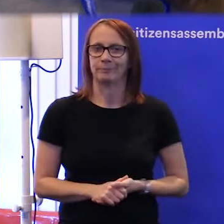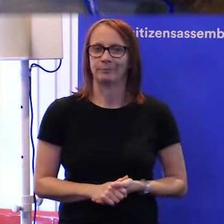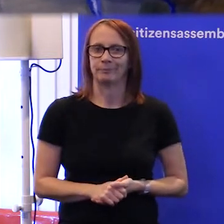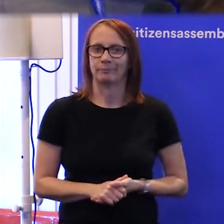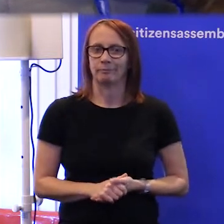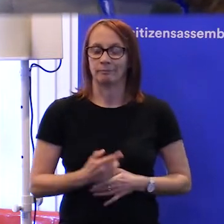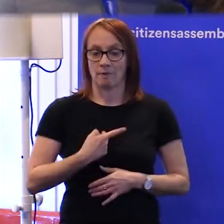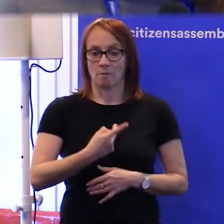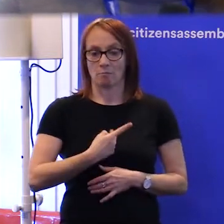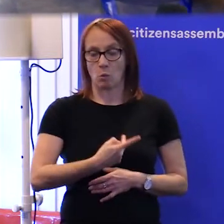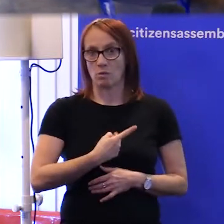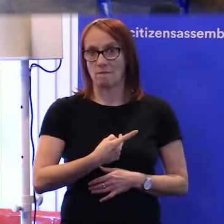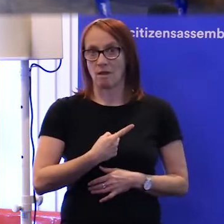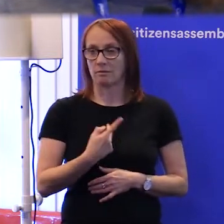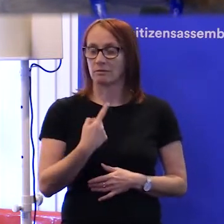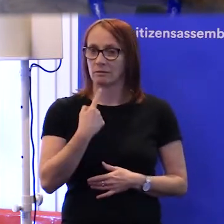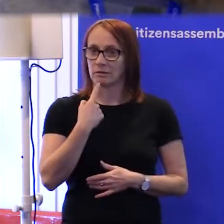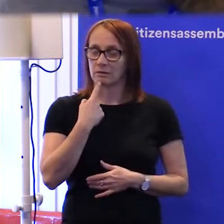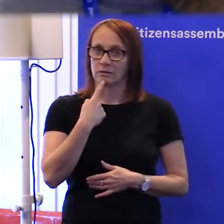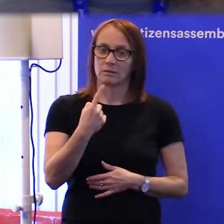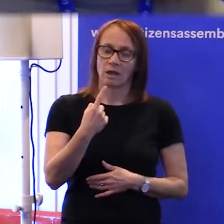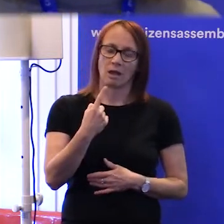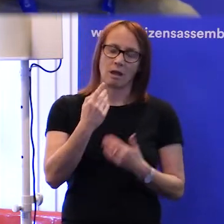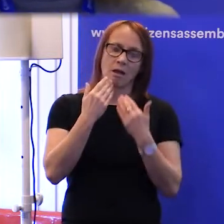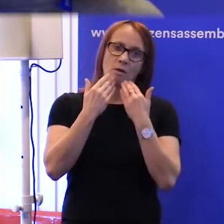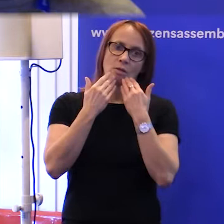of from David and myself we would like to give a very sincere vote of thanks to